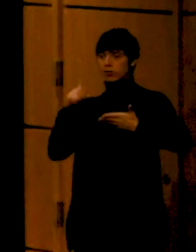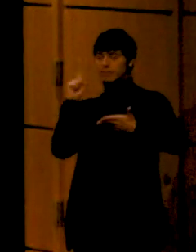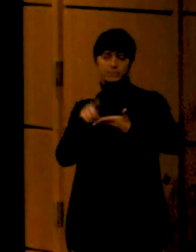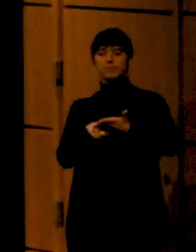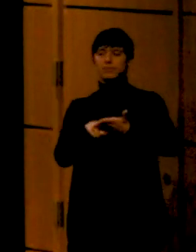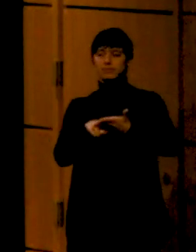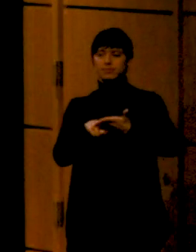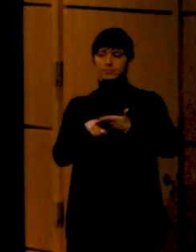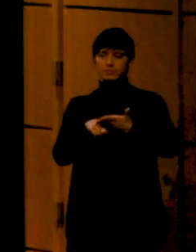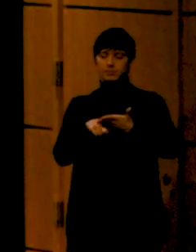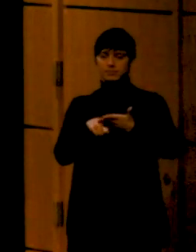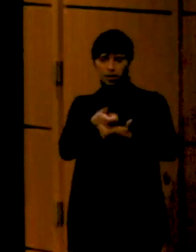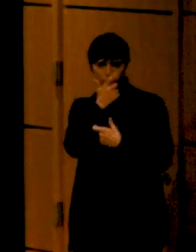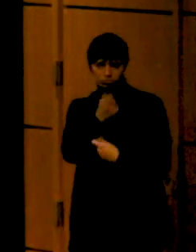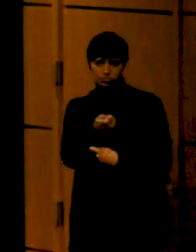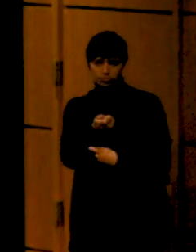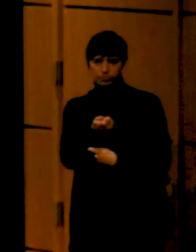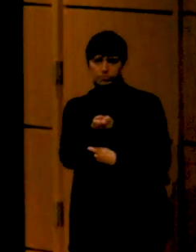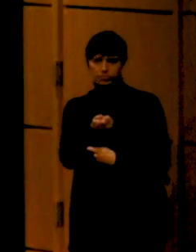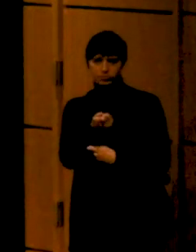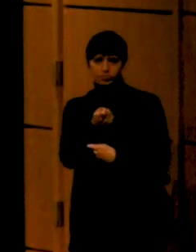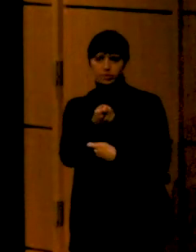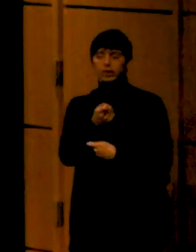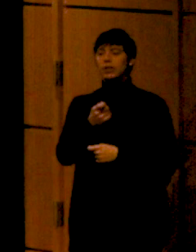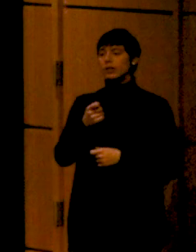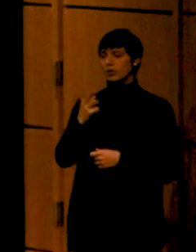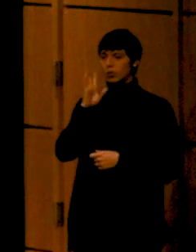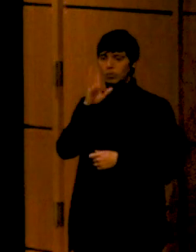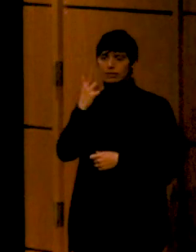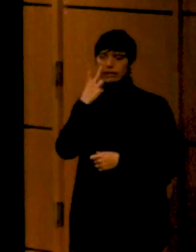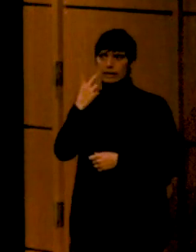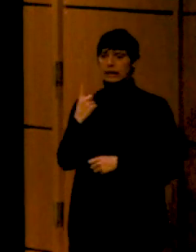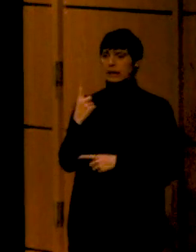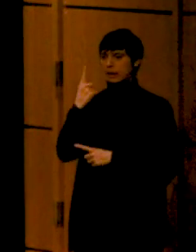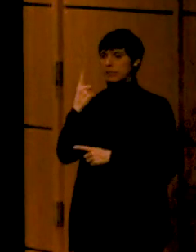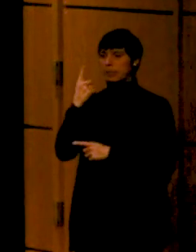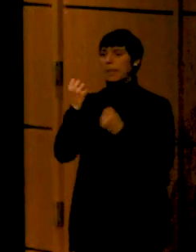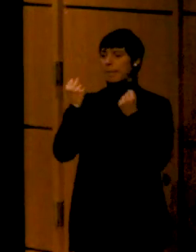attention. And we've got a whole section of photographs of the blowdown of trees.